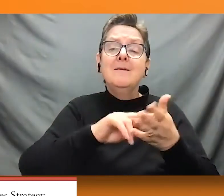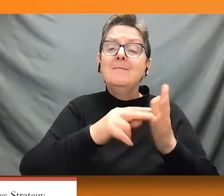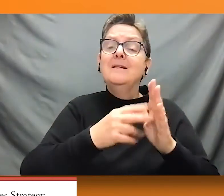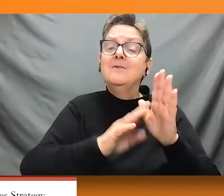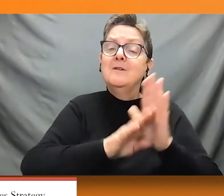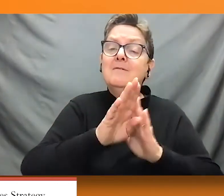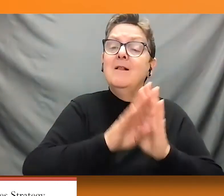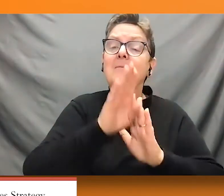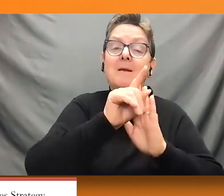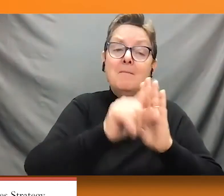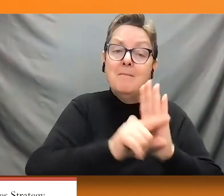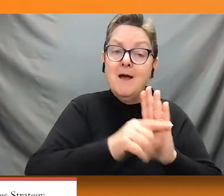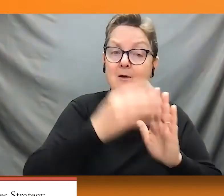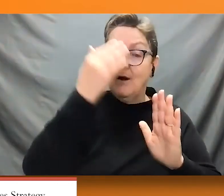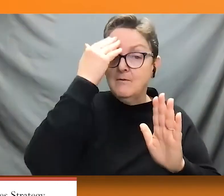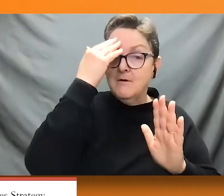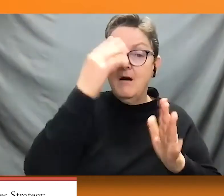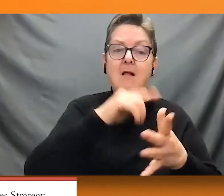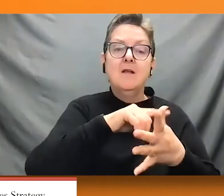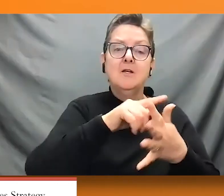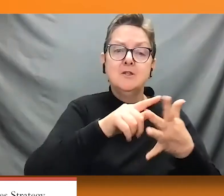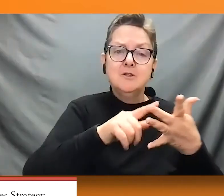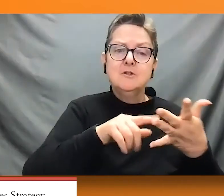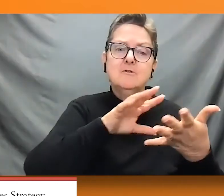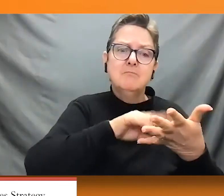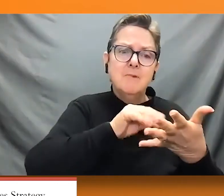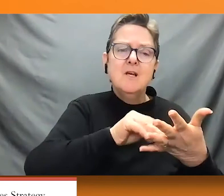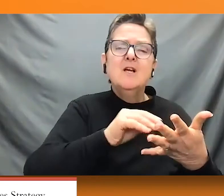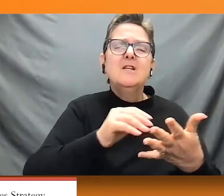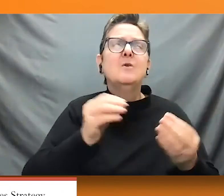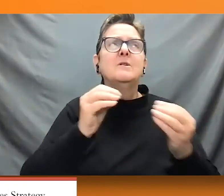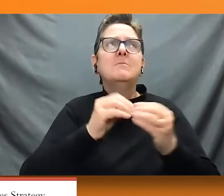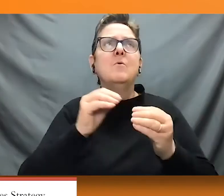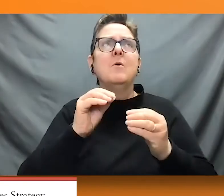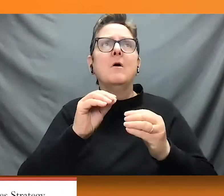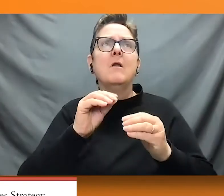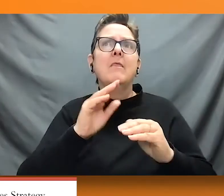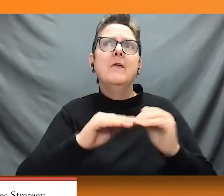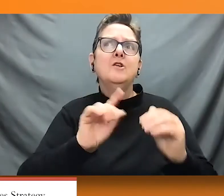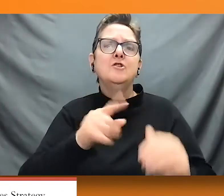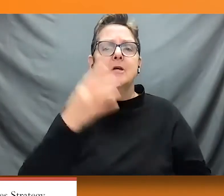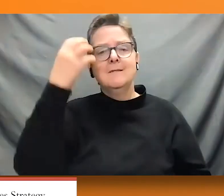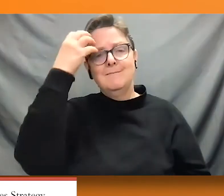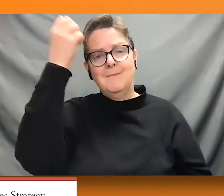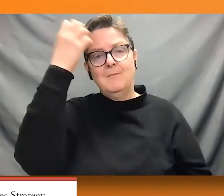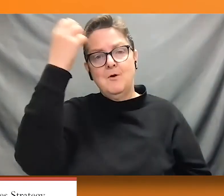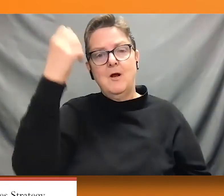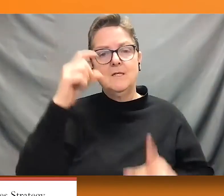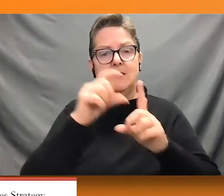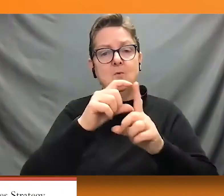you know, looking at a passage. There's more going on here than just rote memorization of words. So, I'm not opposed to the idea